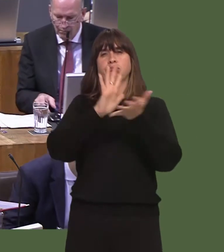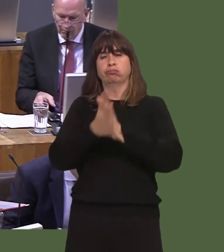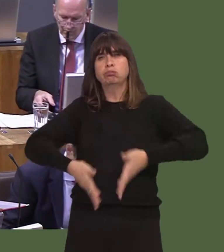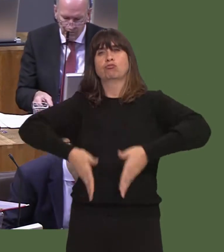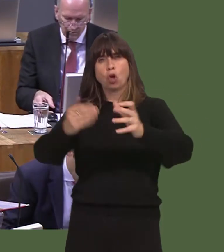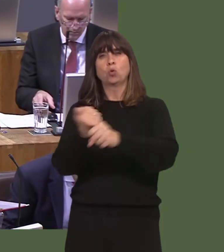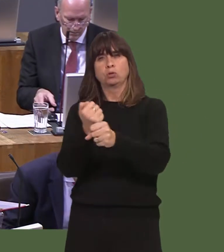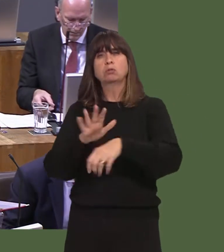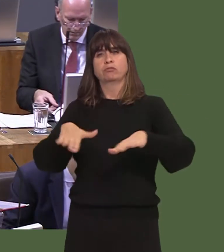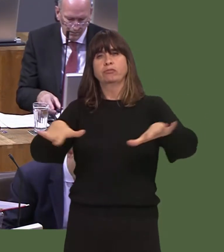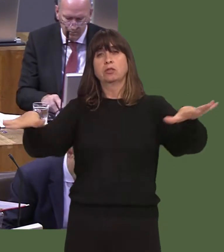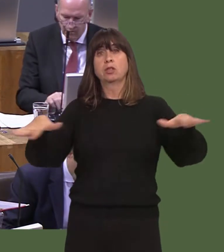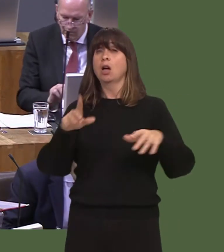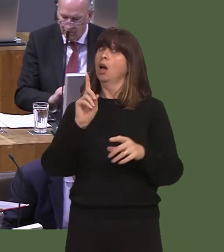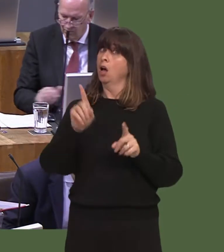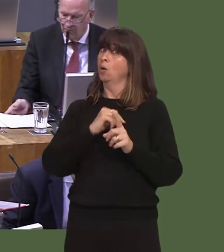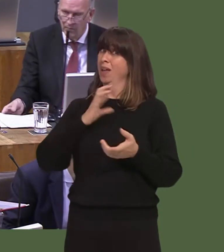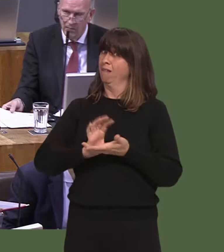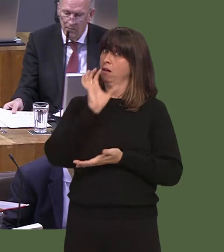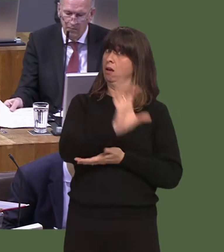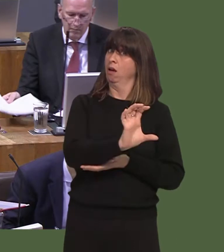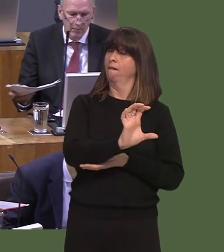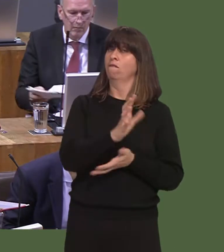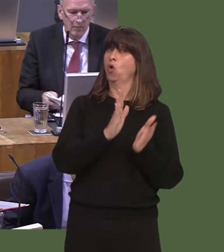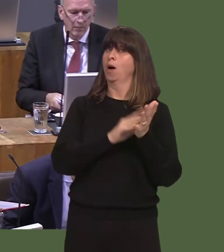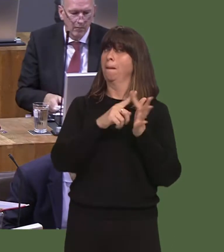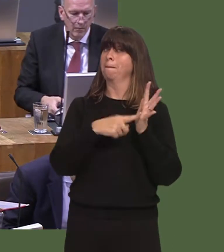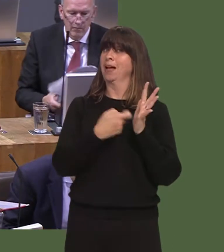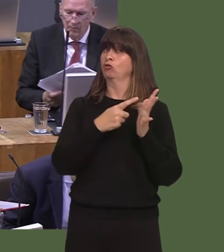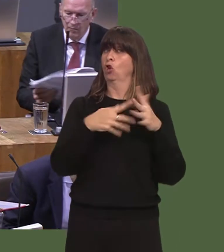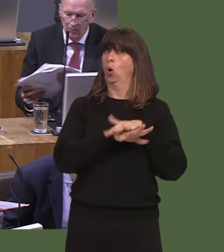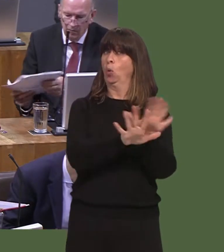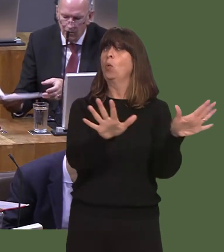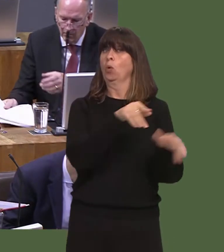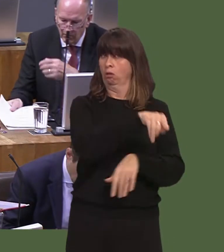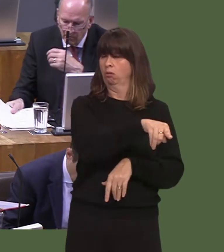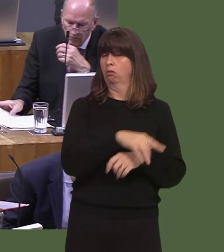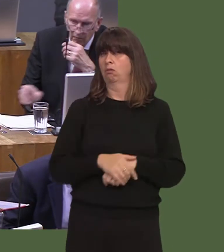But, of course, we are investing in the south Wales metro. That's a huge, huge improvement proposed for south Wales.